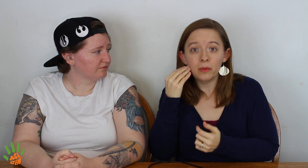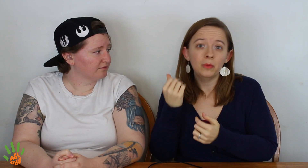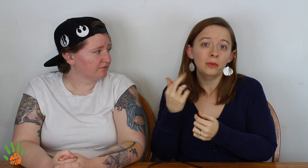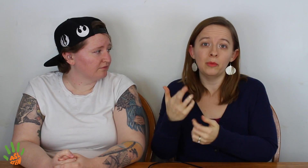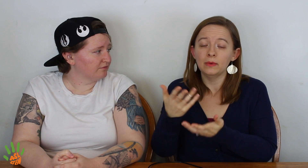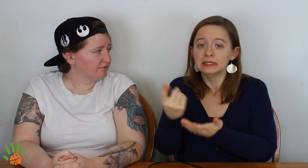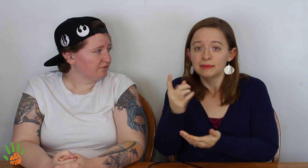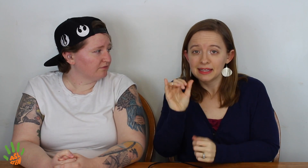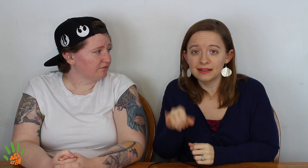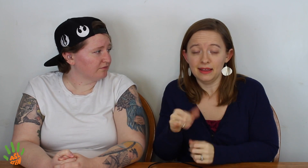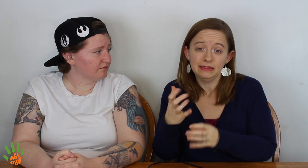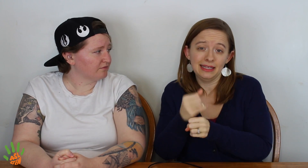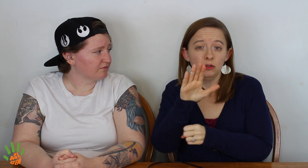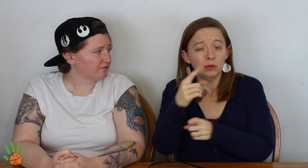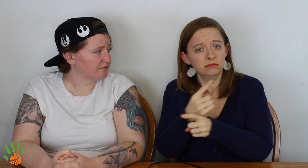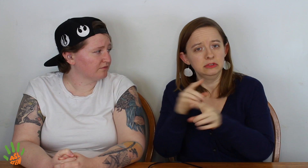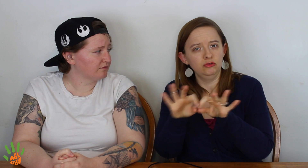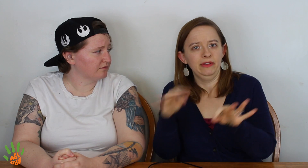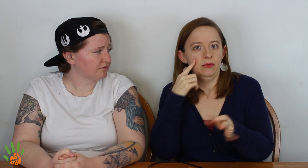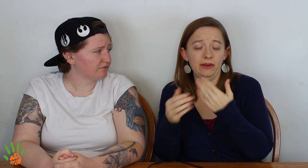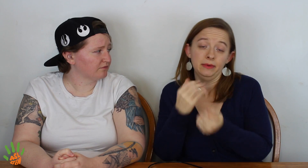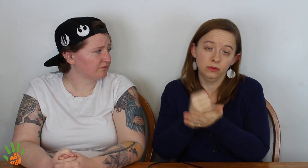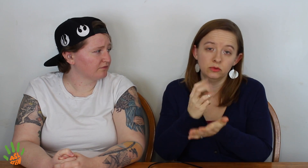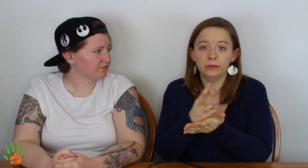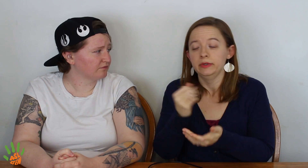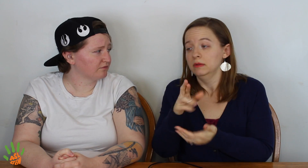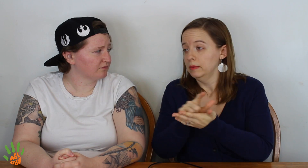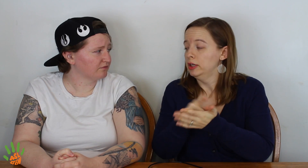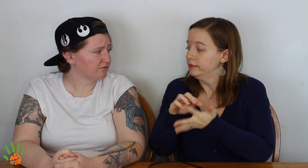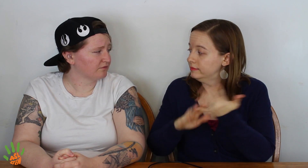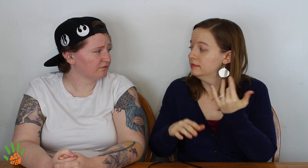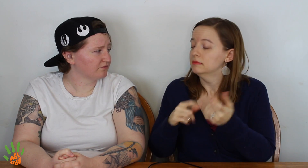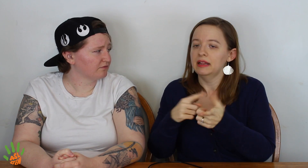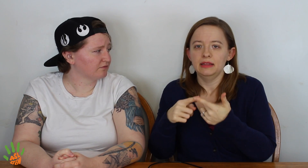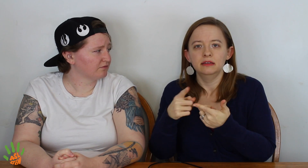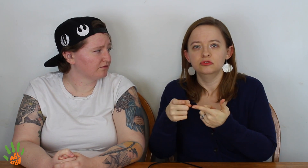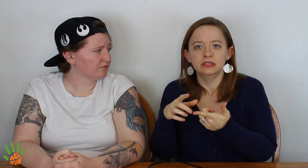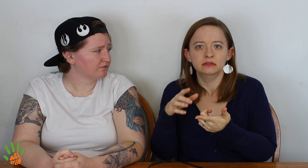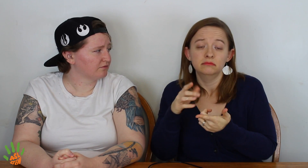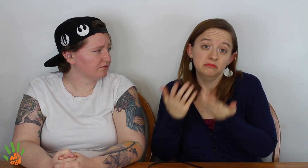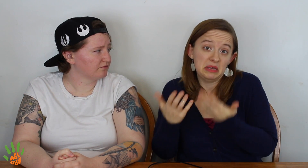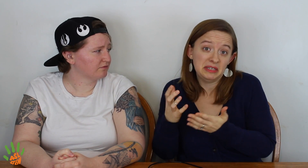at a group home or something like that, just getting a regular degree for social work or whatnot is fine.